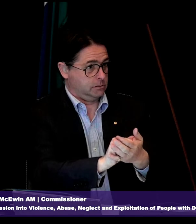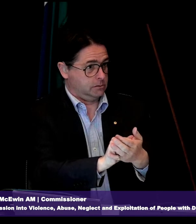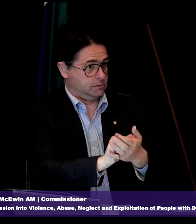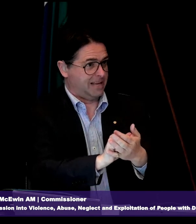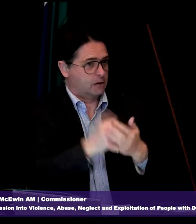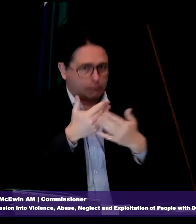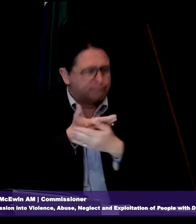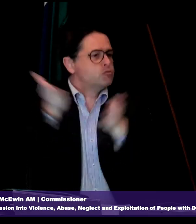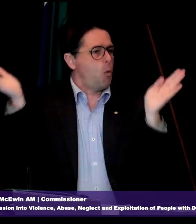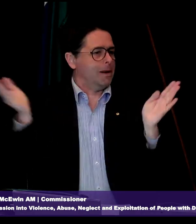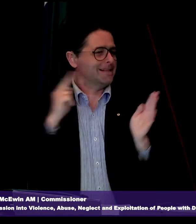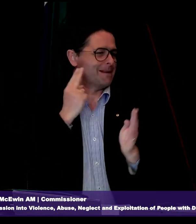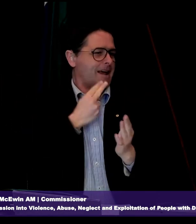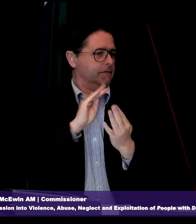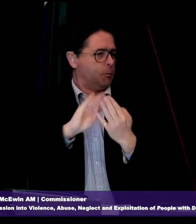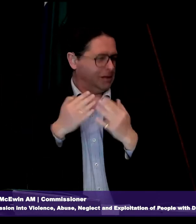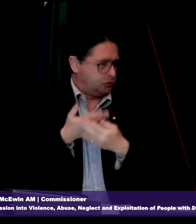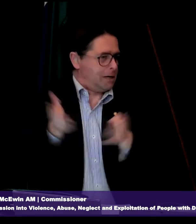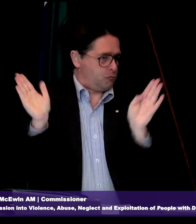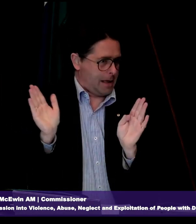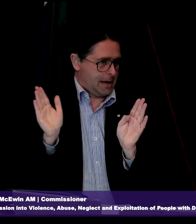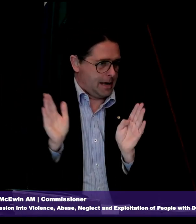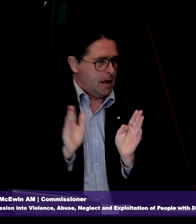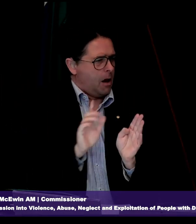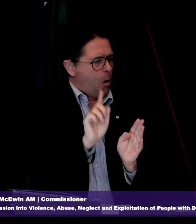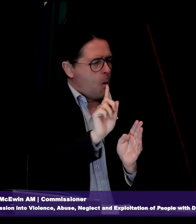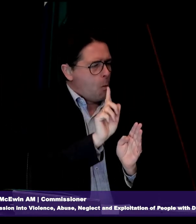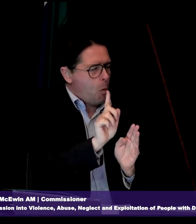Does that apply to the wider community of Deaf people in Australia?